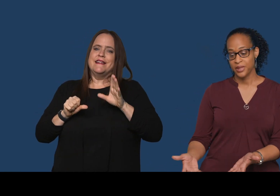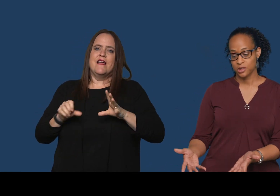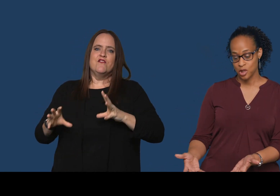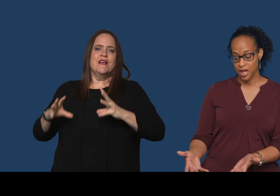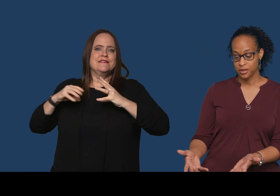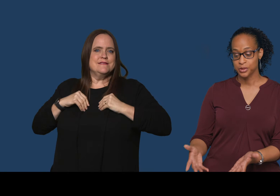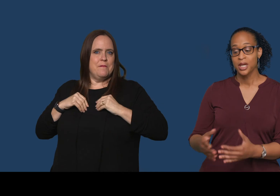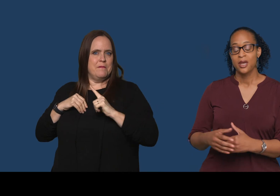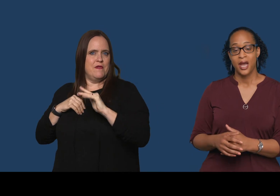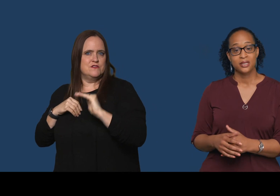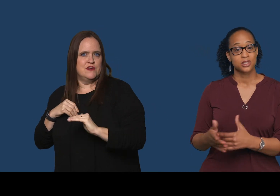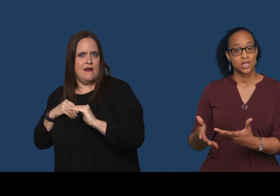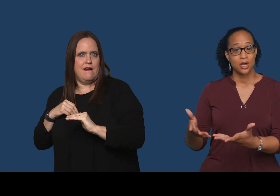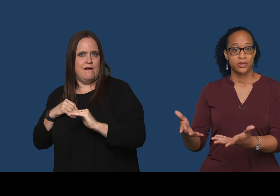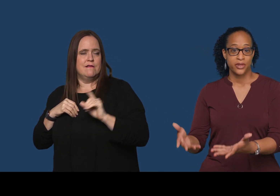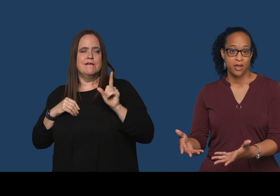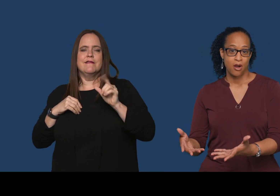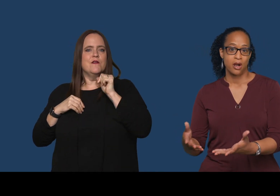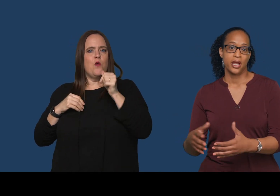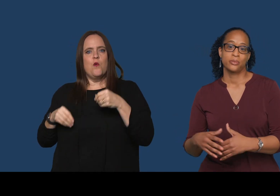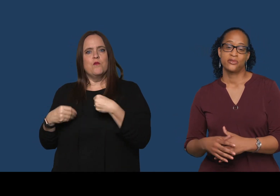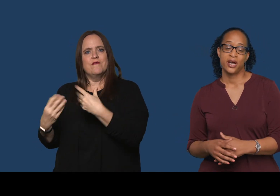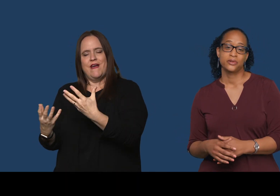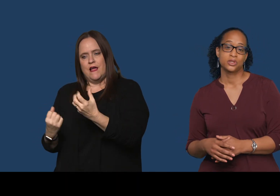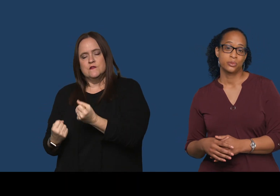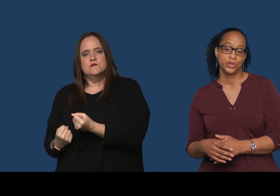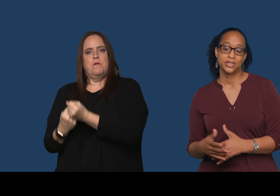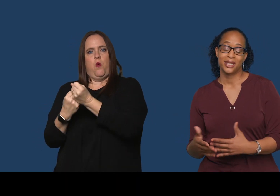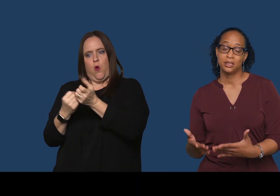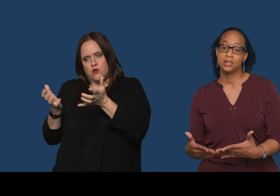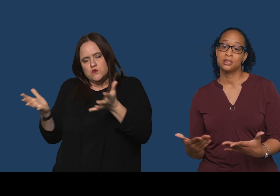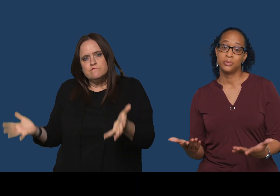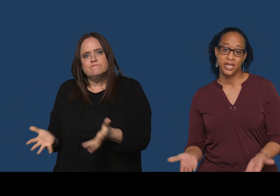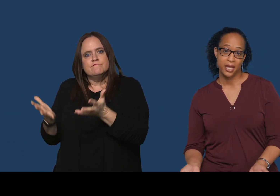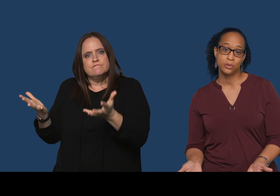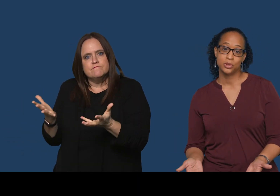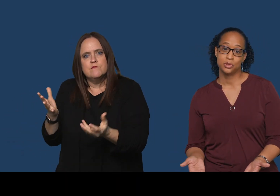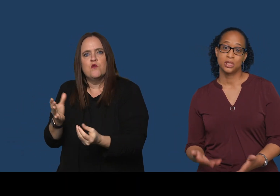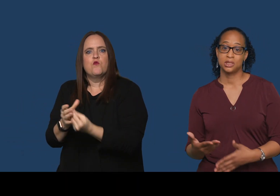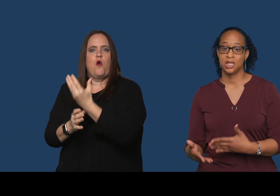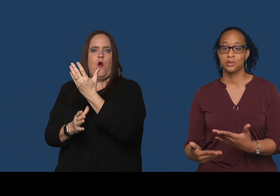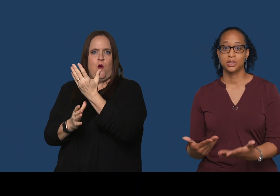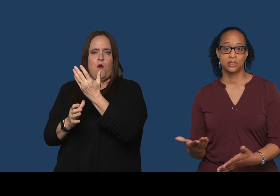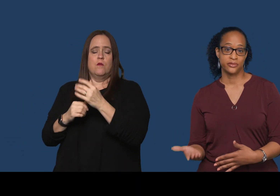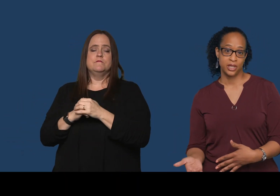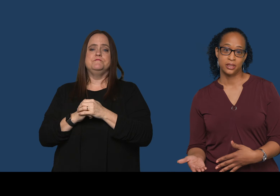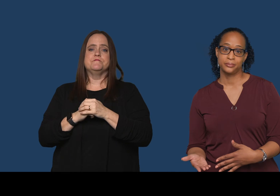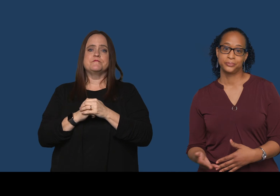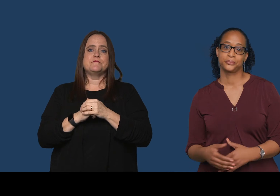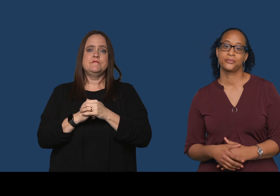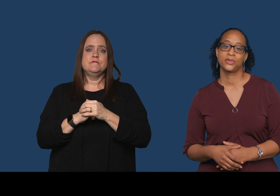that child as the child that they are and provide the supports they need to be able to continue to develop.